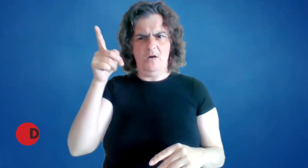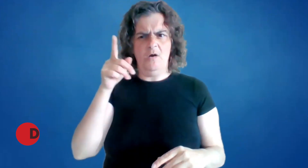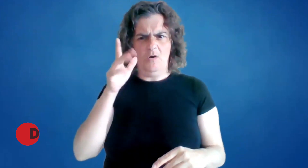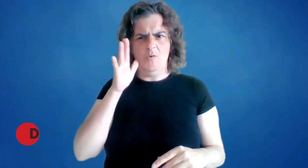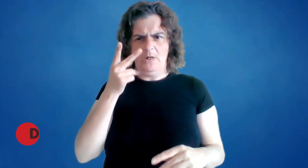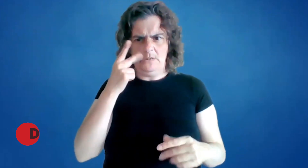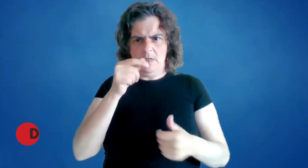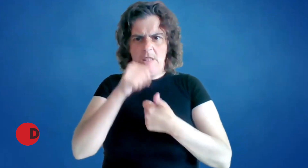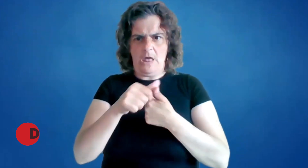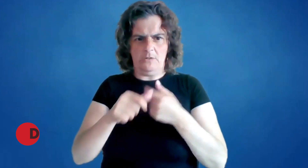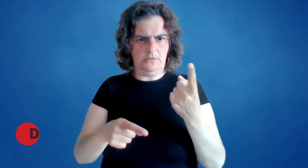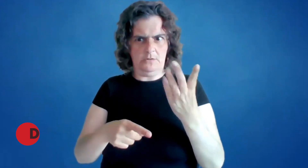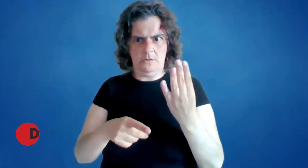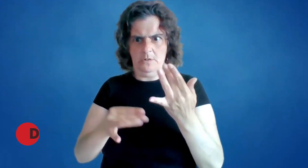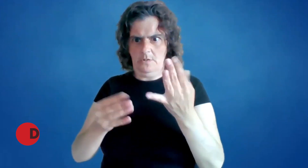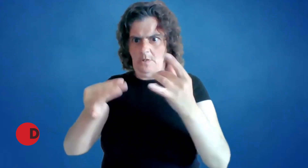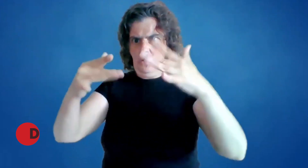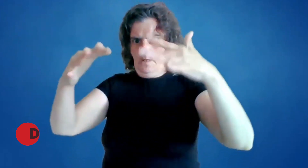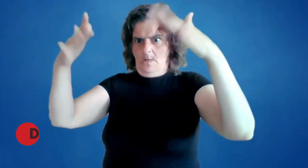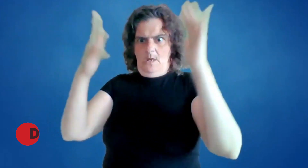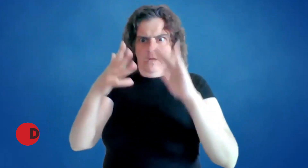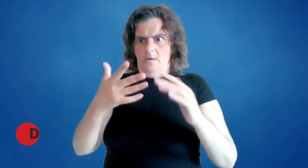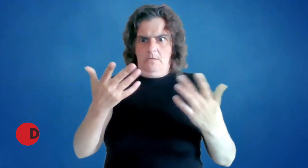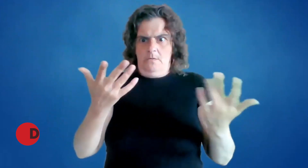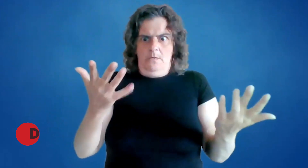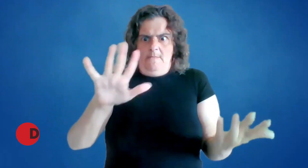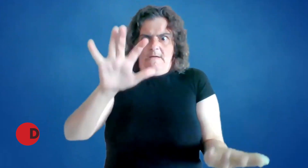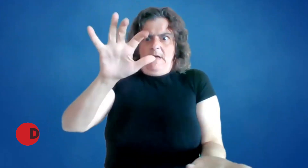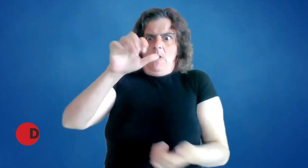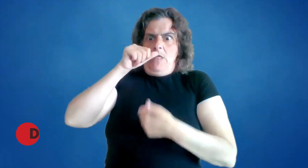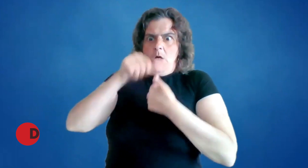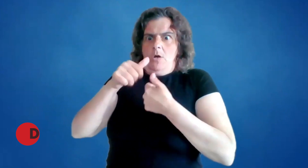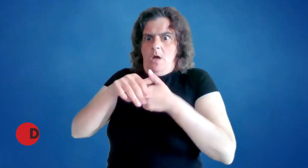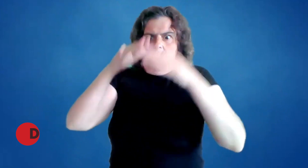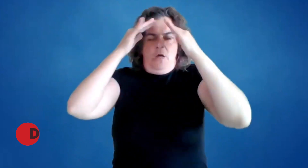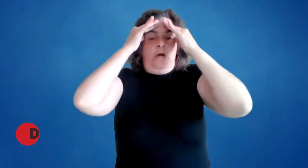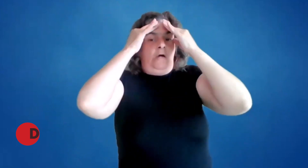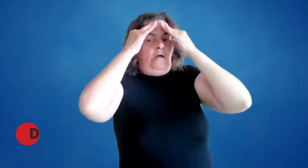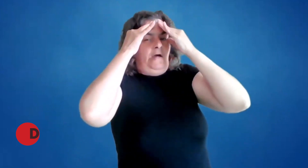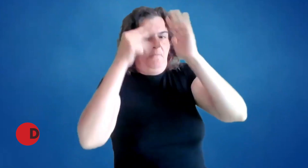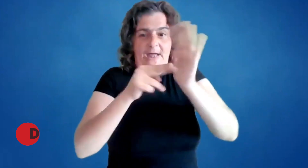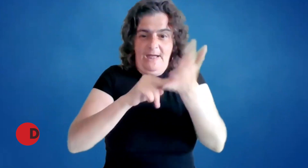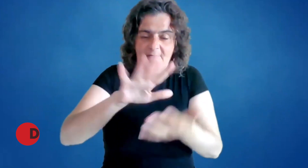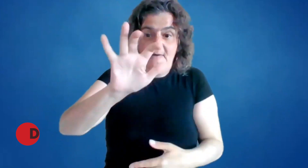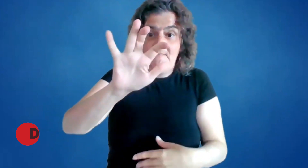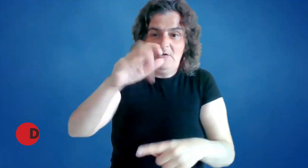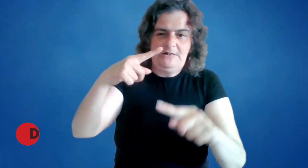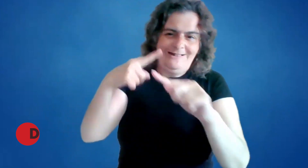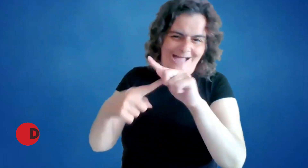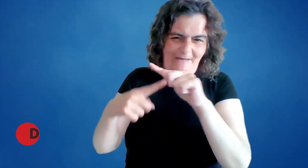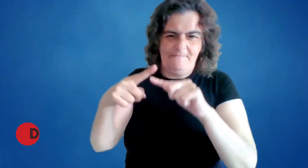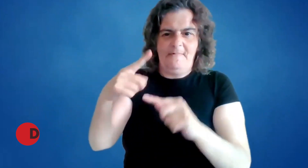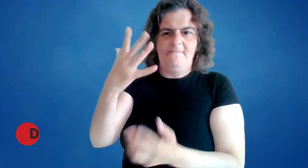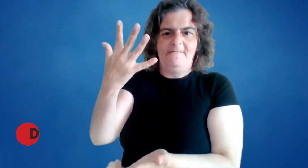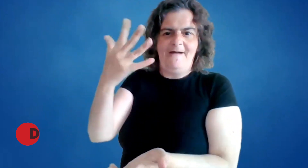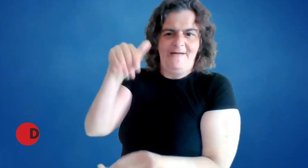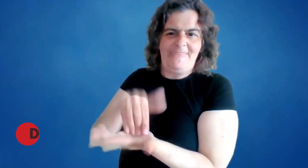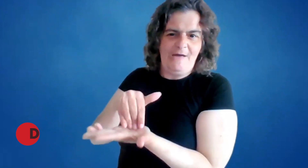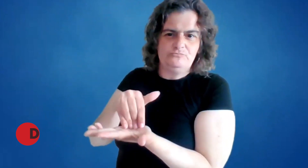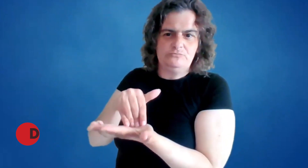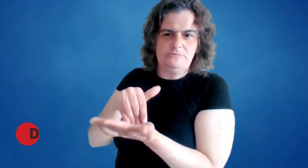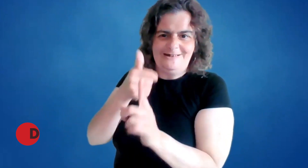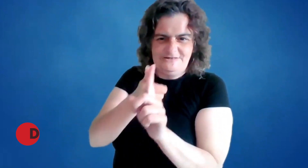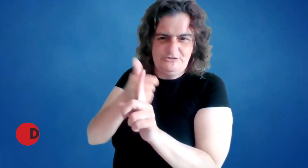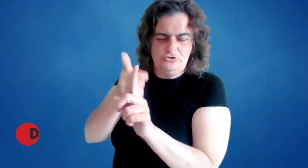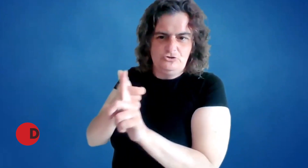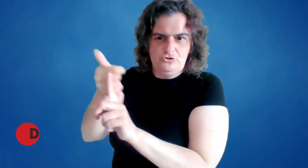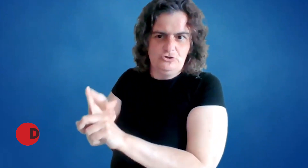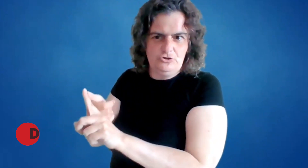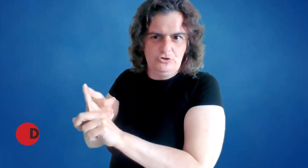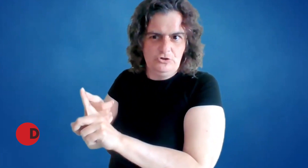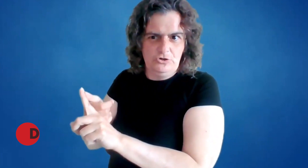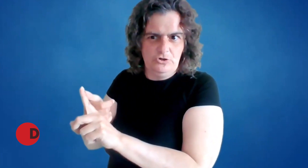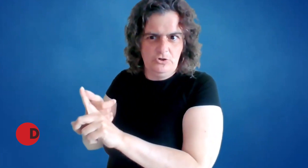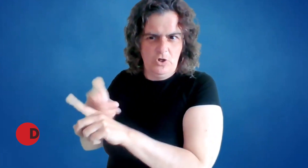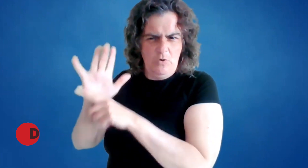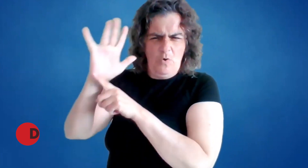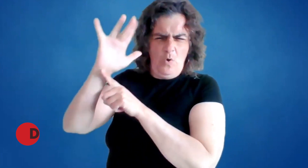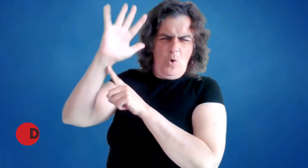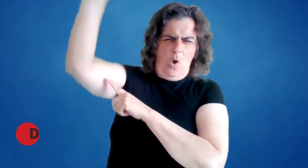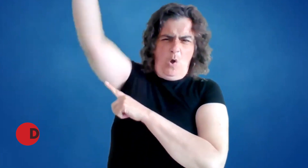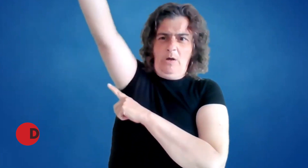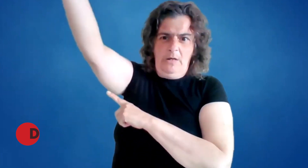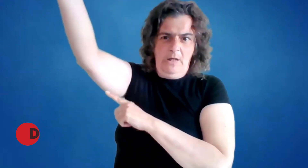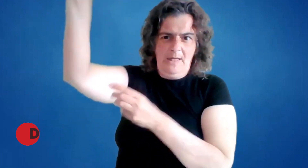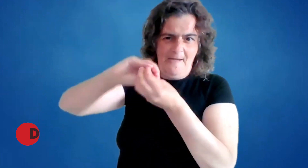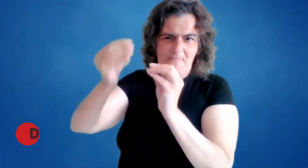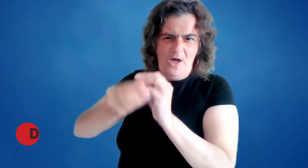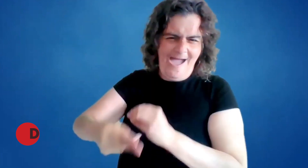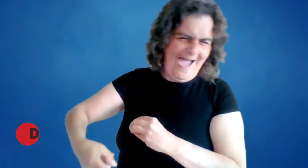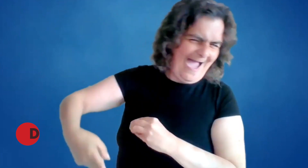For 500 letters with each containing the value of 5000 names, when multiplied,